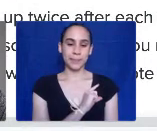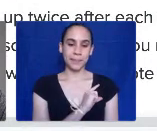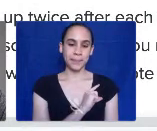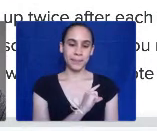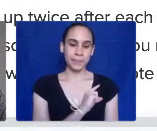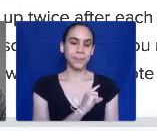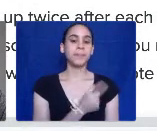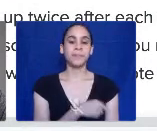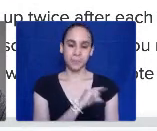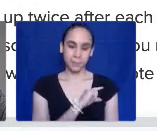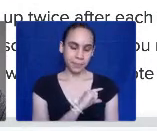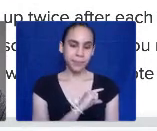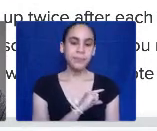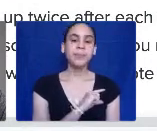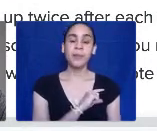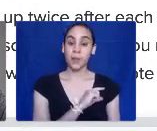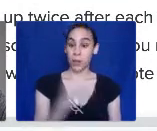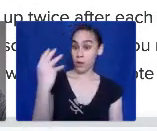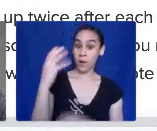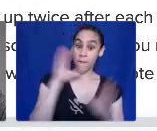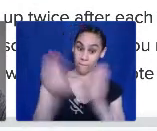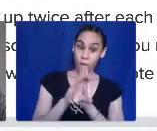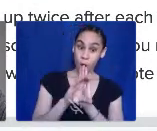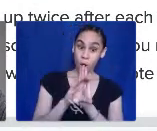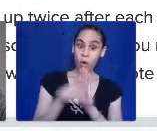great photo makes a huge impact a great video set up makes a huge impact i don't know if you